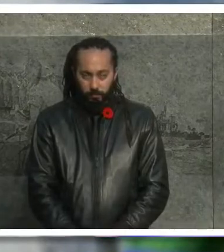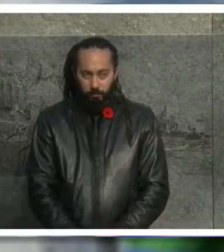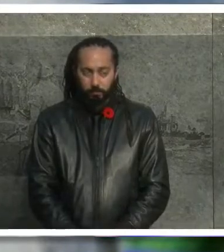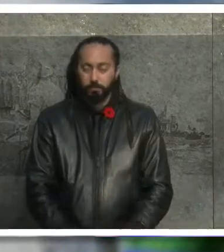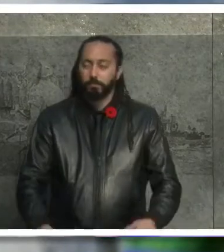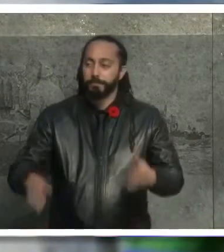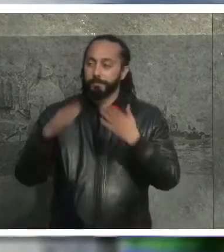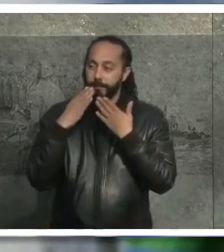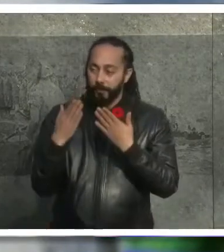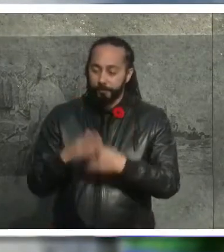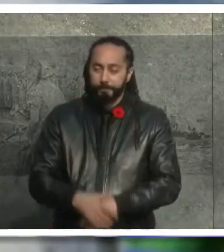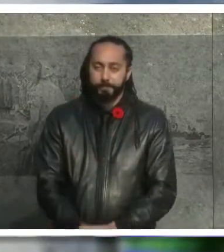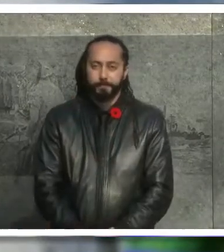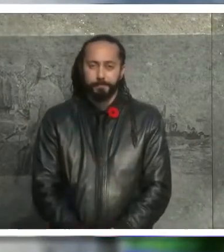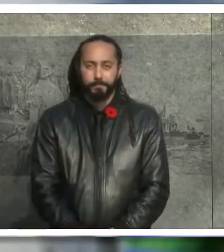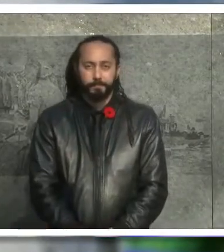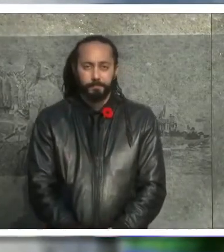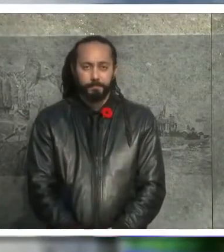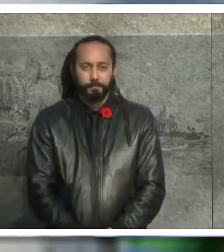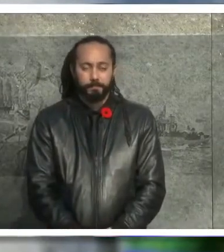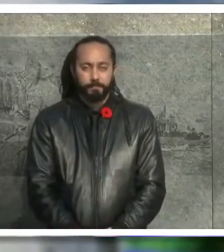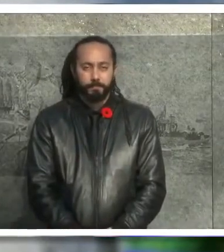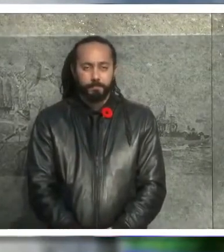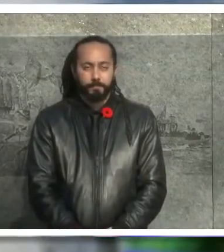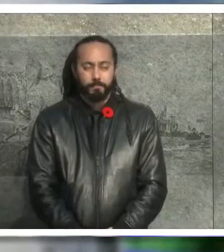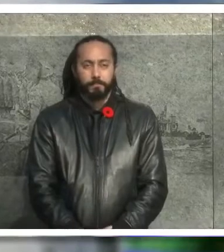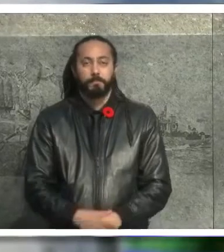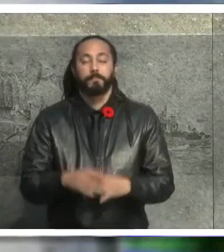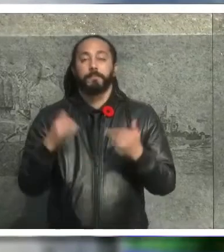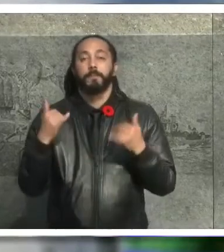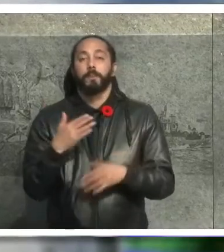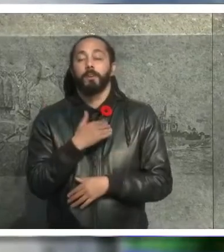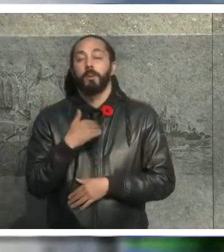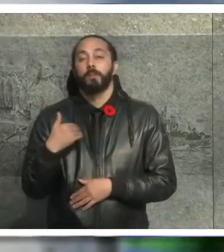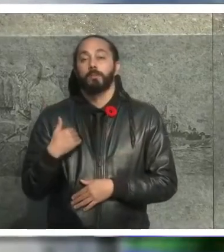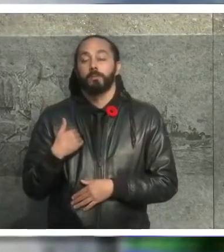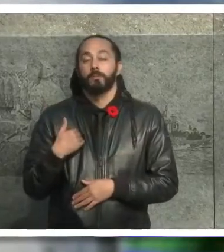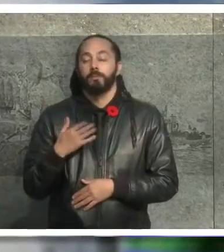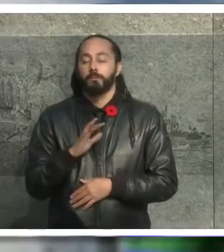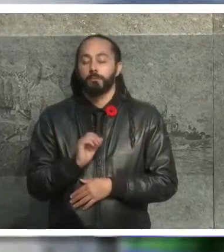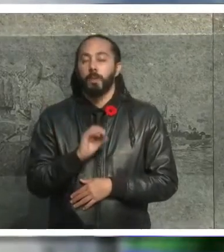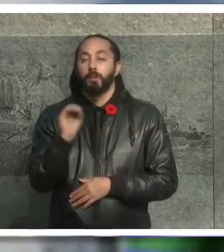Thank you. Roseann Archibald